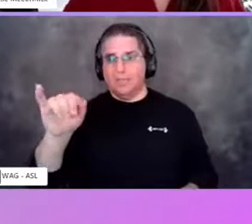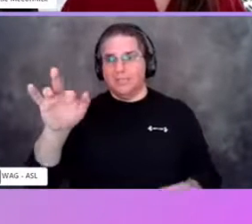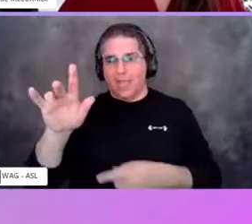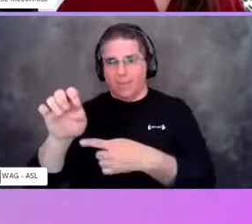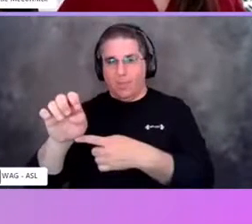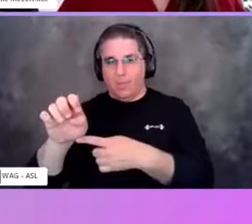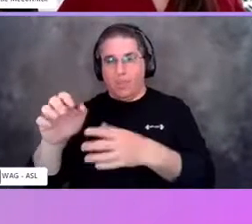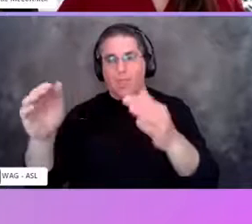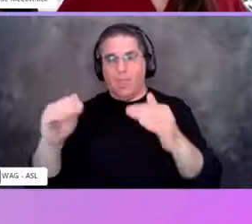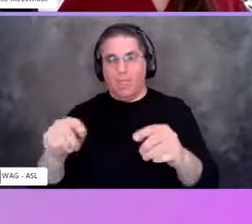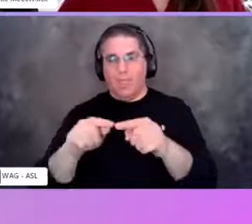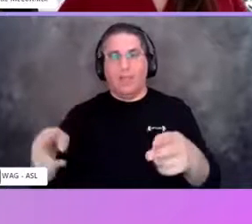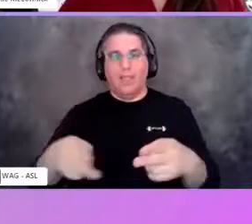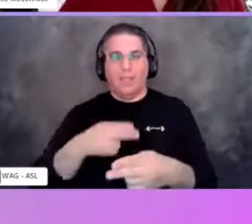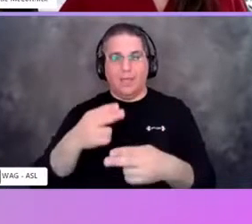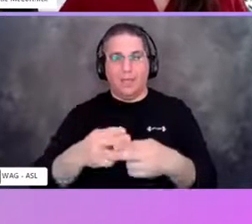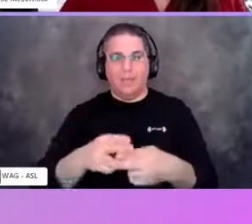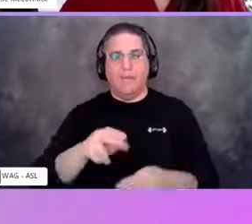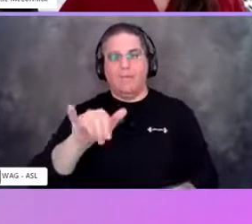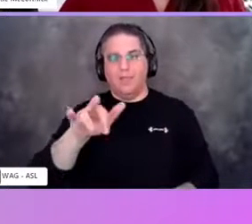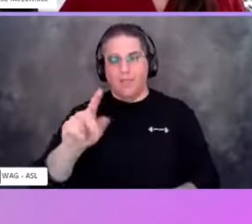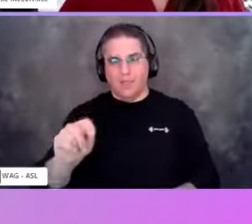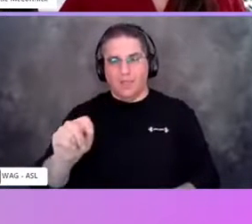the lent rule disallows disappers to